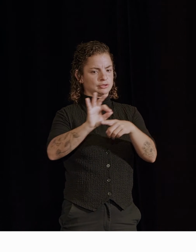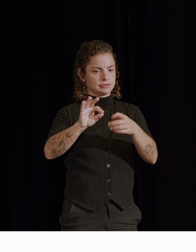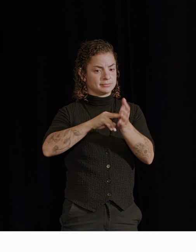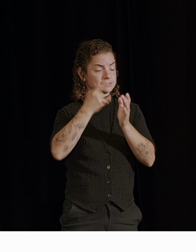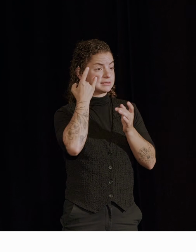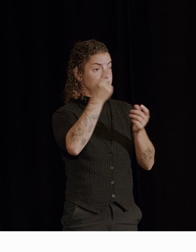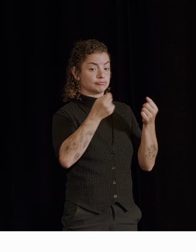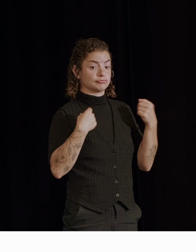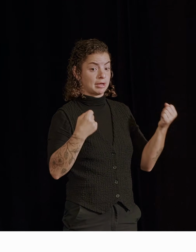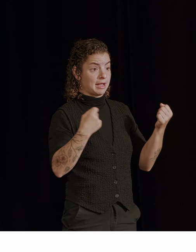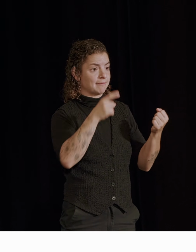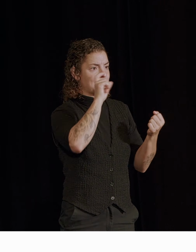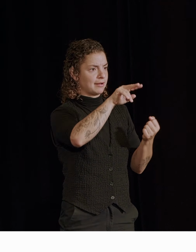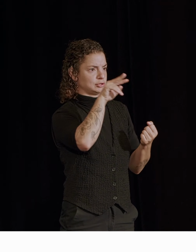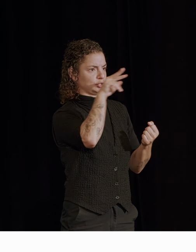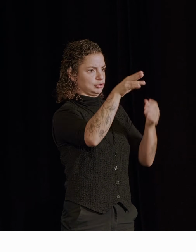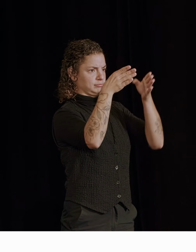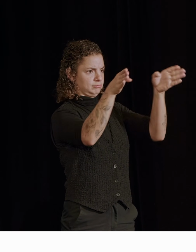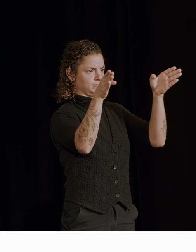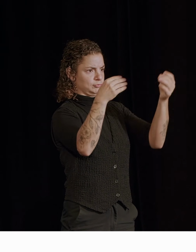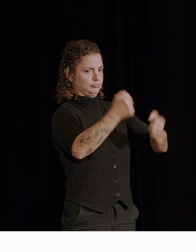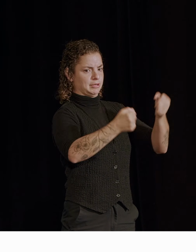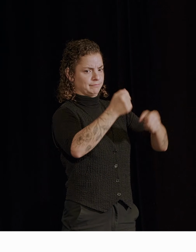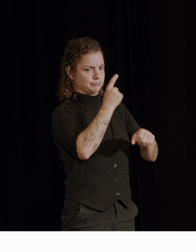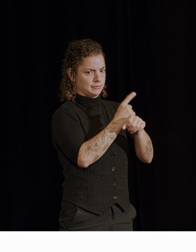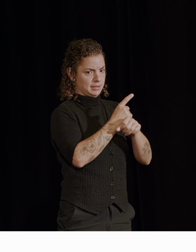And I have to say, I mean, I still am able to drive,